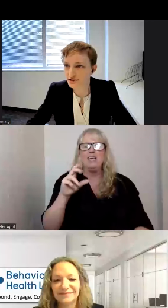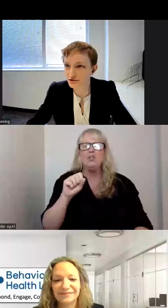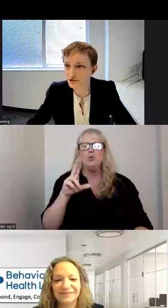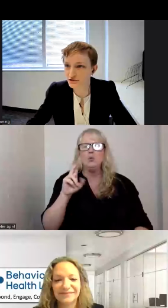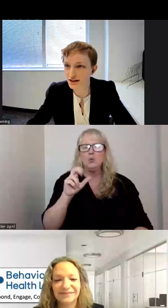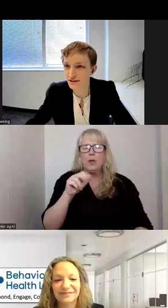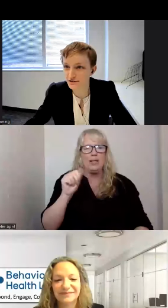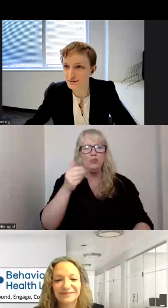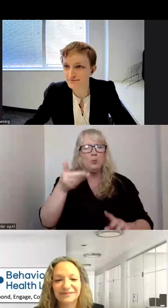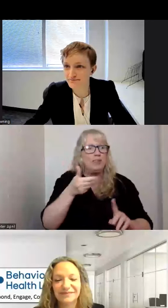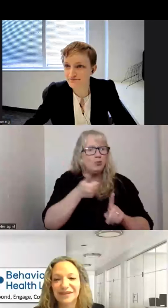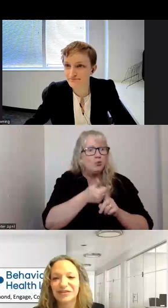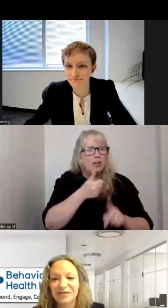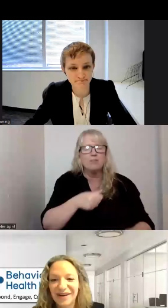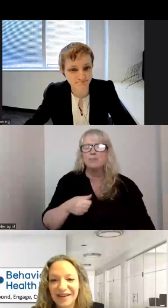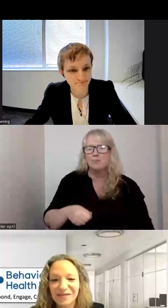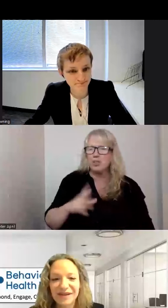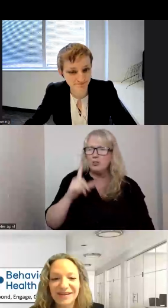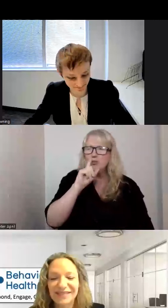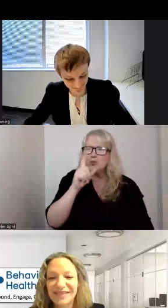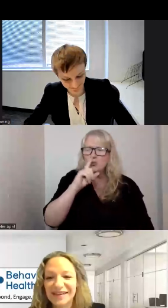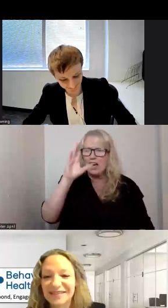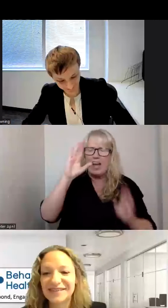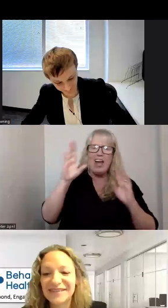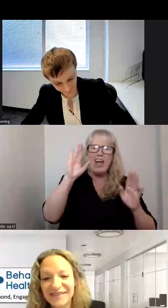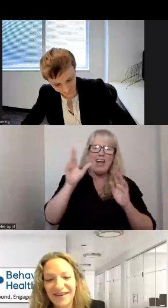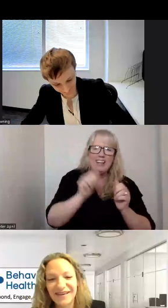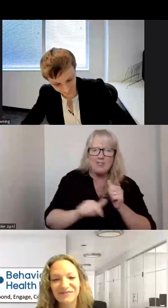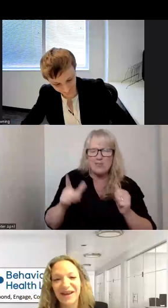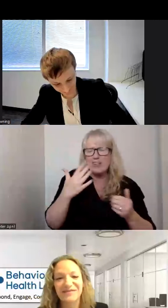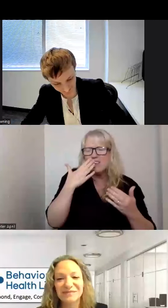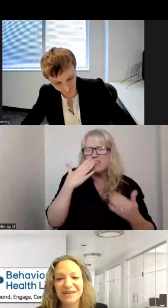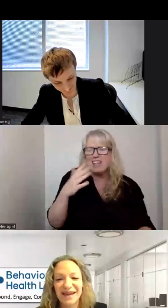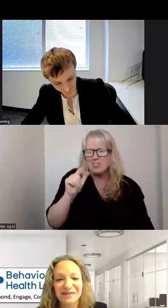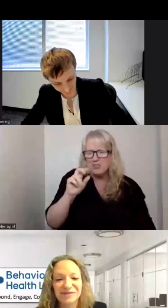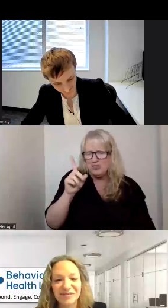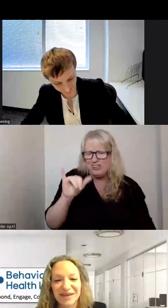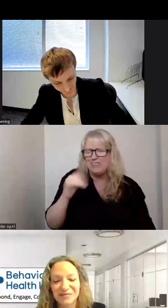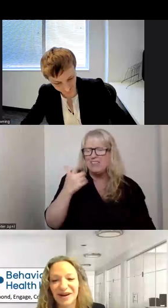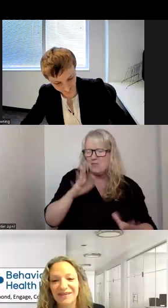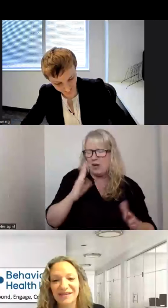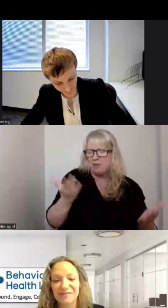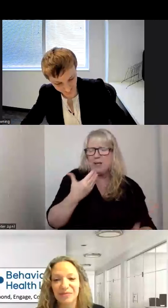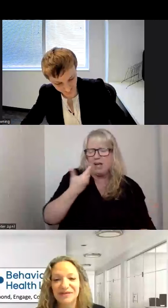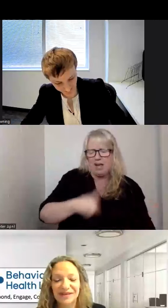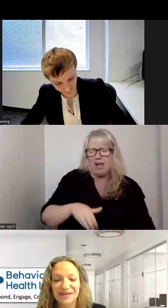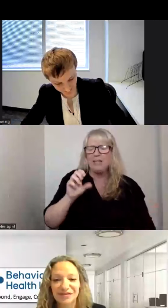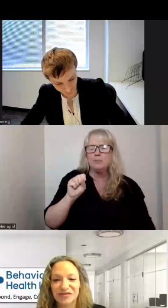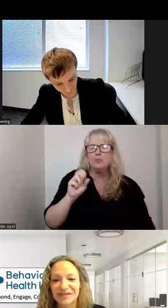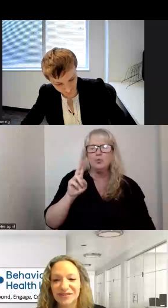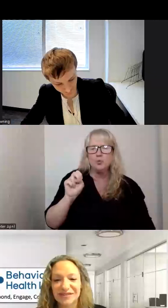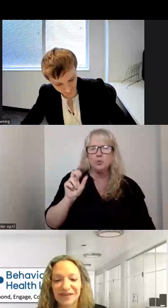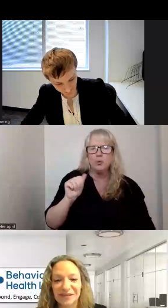INTRODUCE YOURSELF? >>: SURE. THANKS FOR HAVING ME. I AM THE PRESIDENT OF STRATEGIC